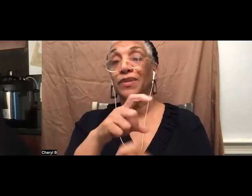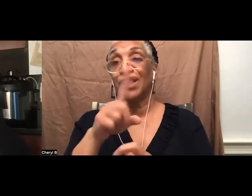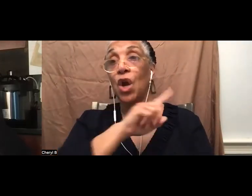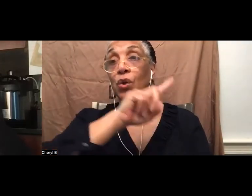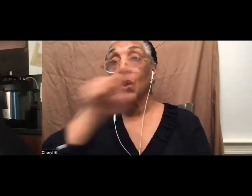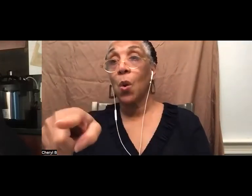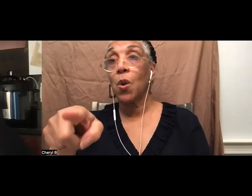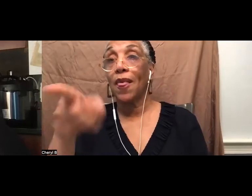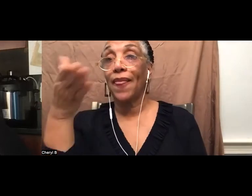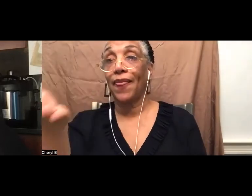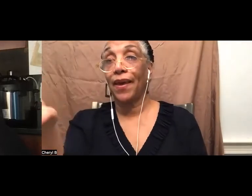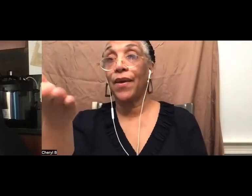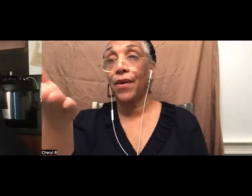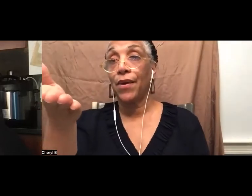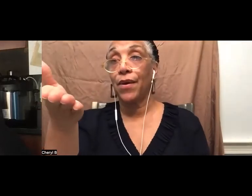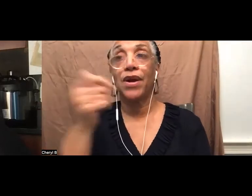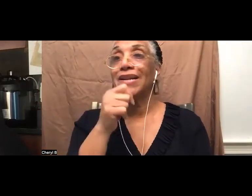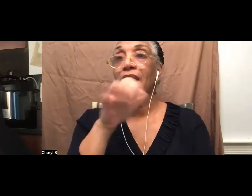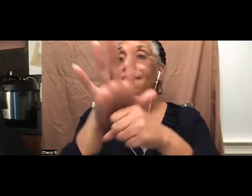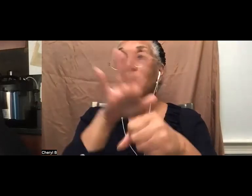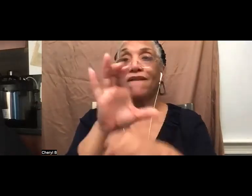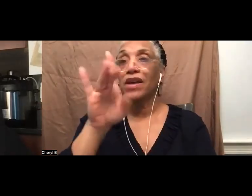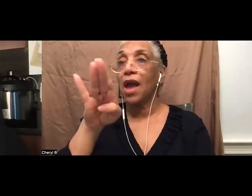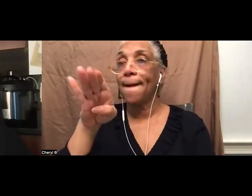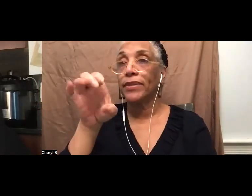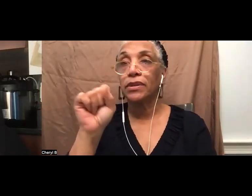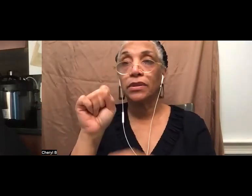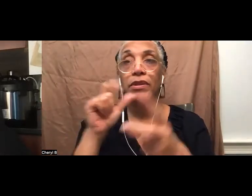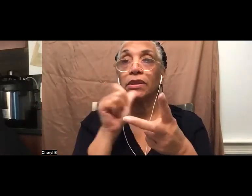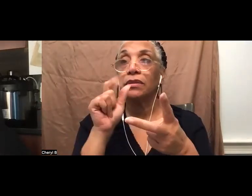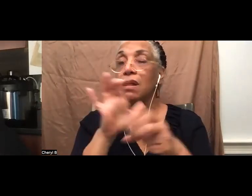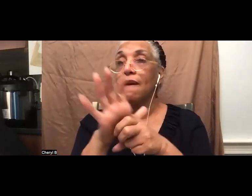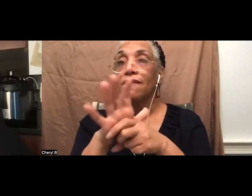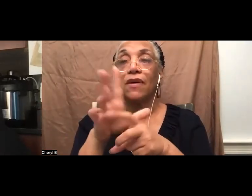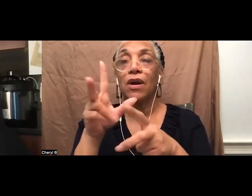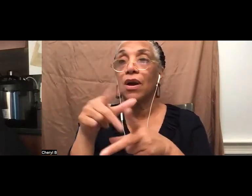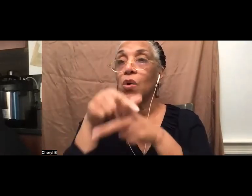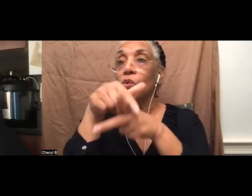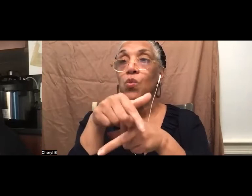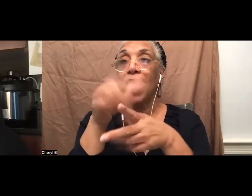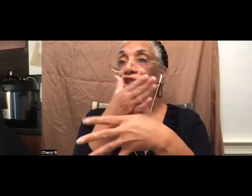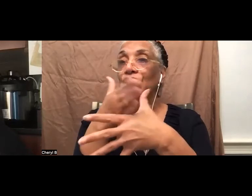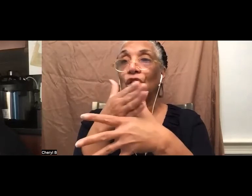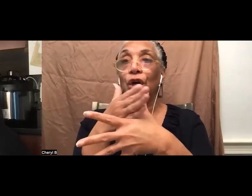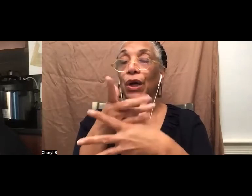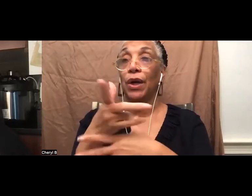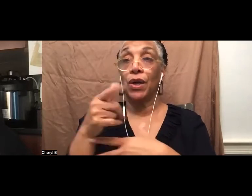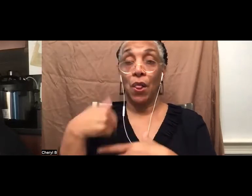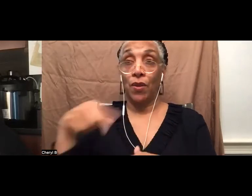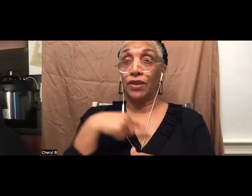There weren't enough cabs, there were not enough rideshares, for those of us who could not walk or take the bus it